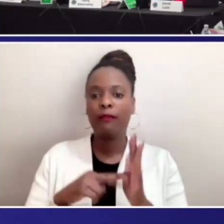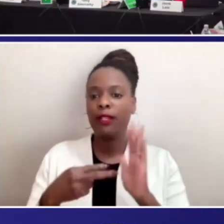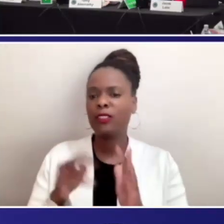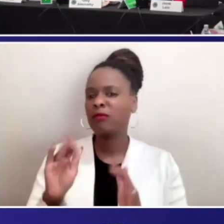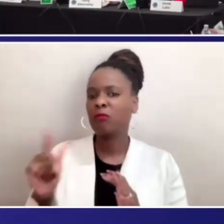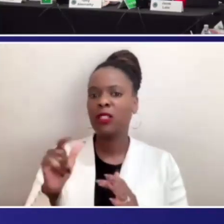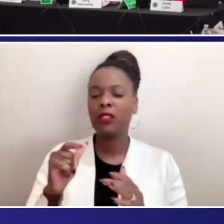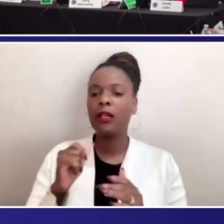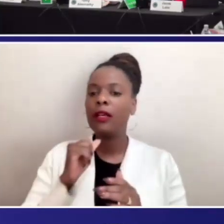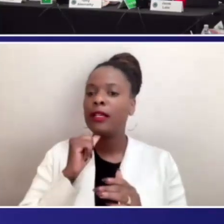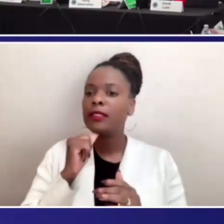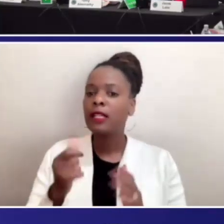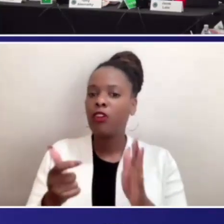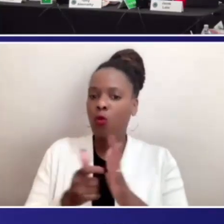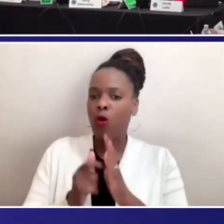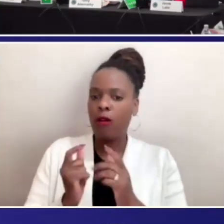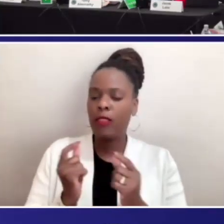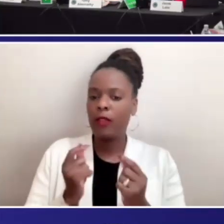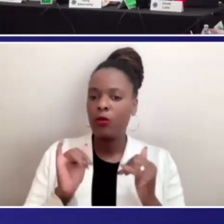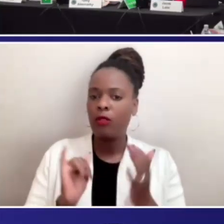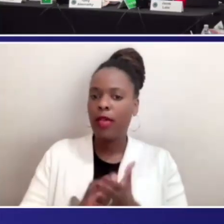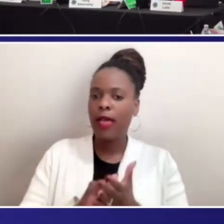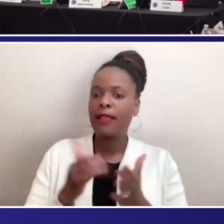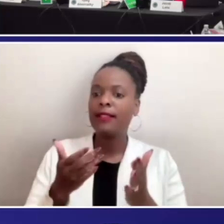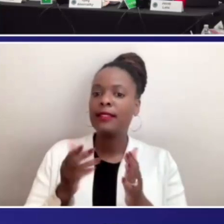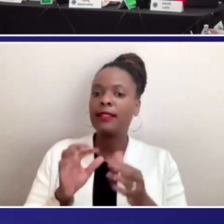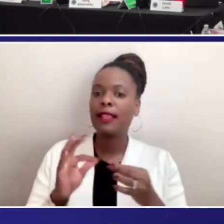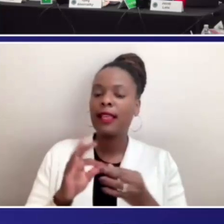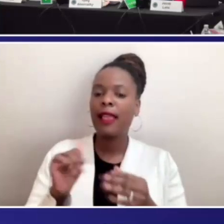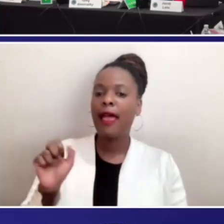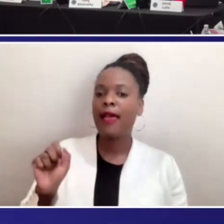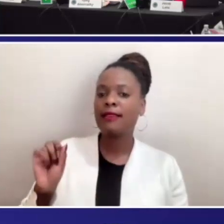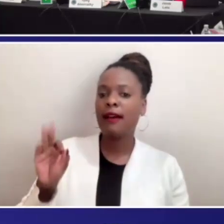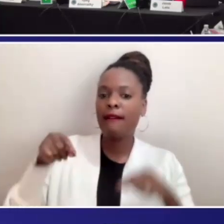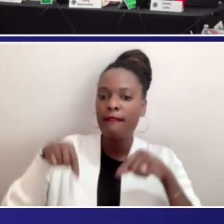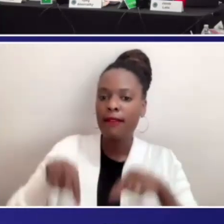The bill asked us to do is as of this date. So what we did, we did not define professional degree.